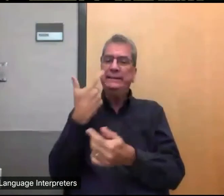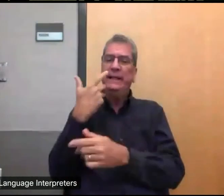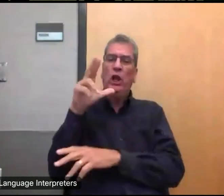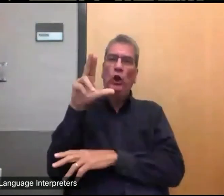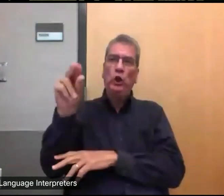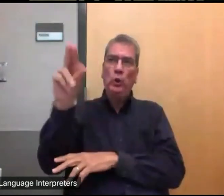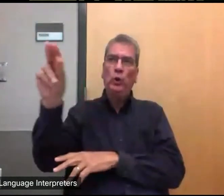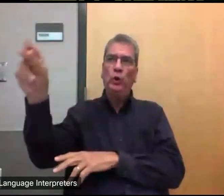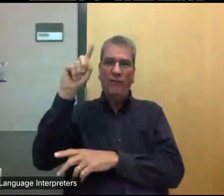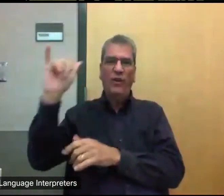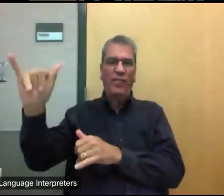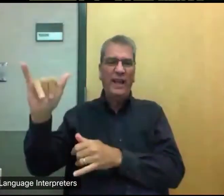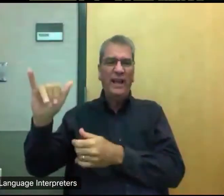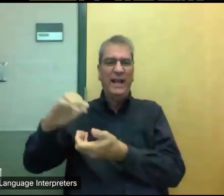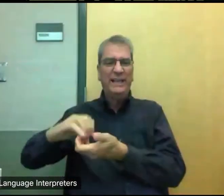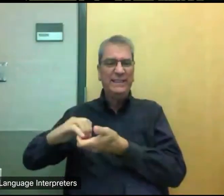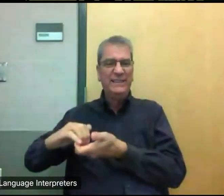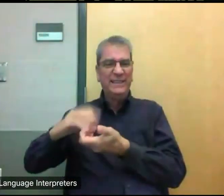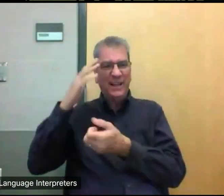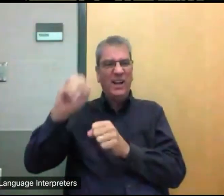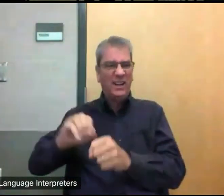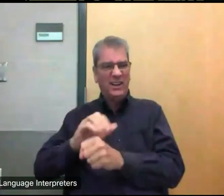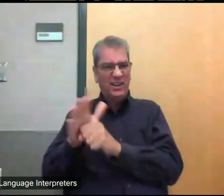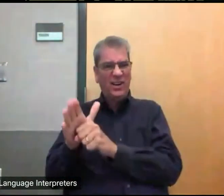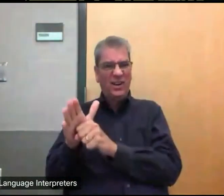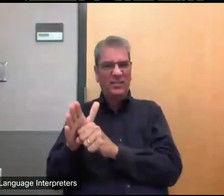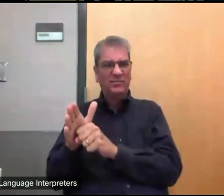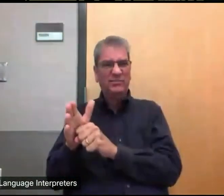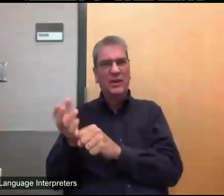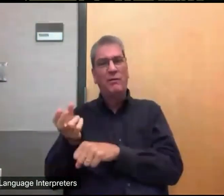And I think, sort of forced some relationship partnerships that probably wouldn't have been